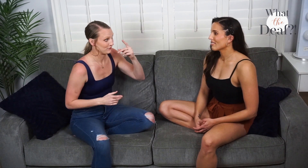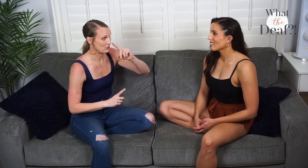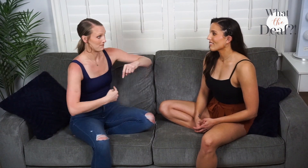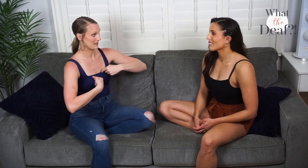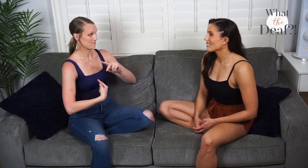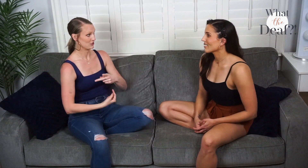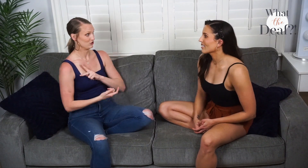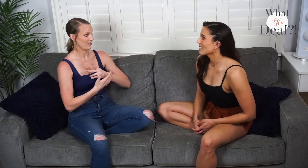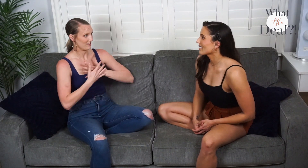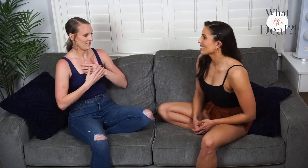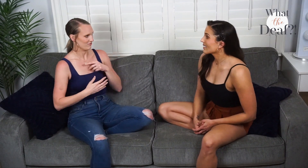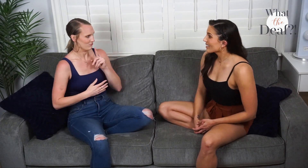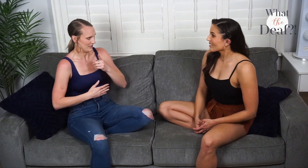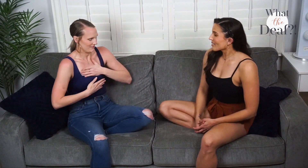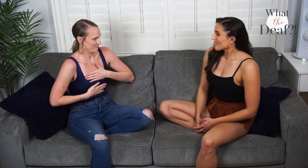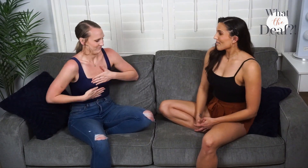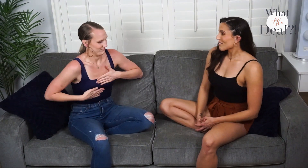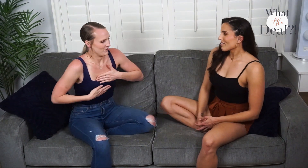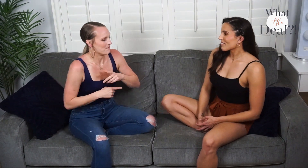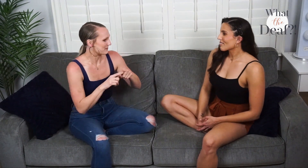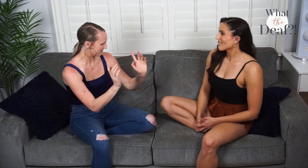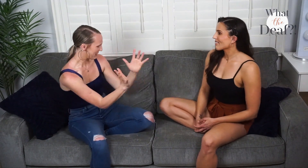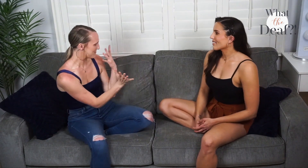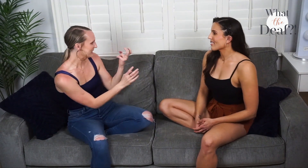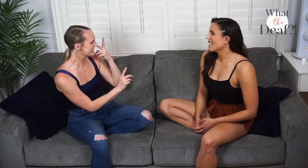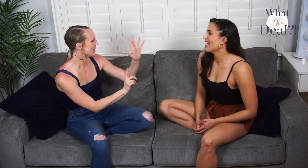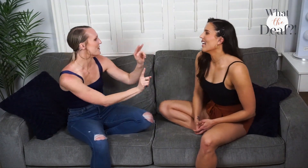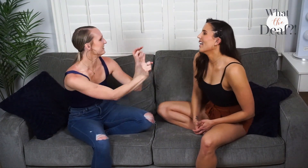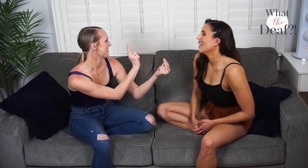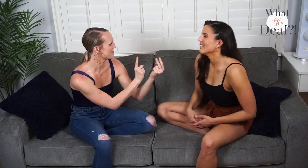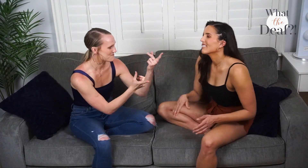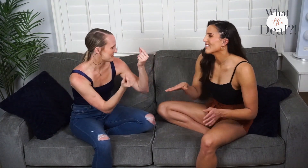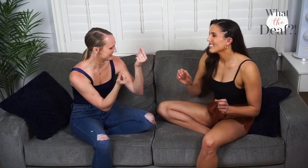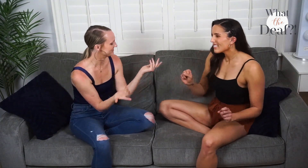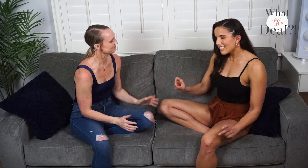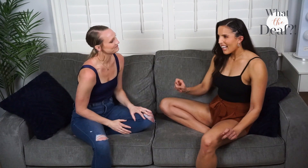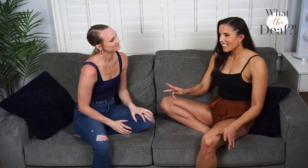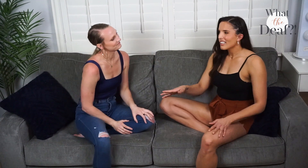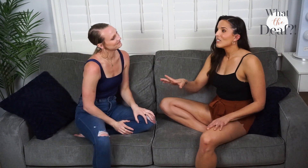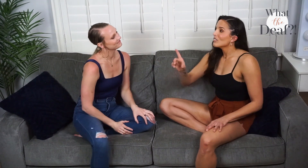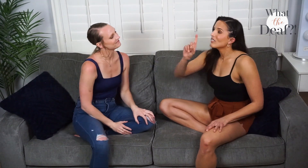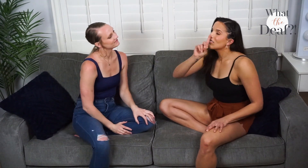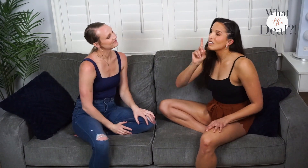for me personally. Honestly, I really enjoyed it but I wanted to see what your perspective was. Yes, okay.